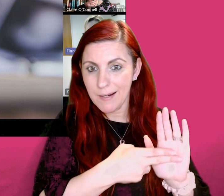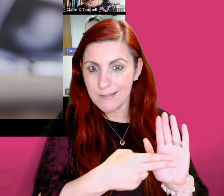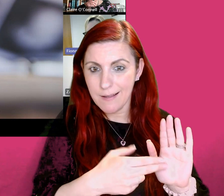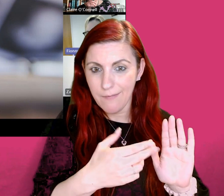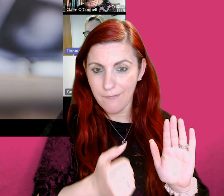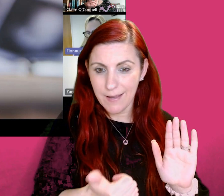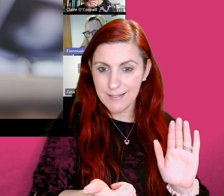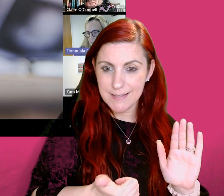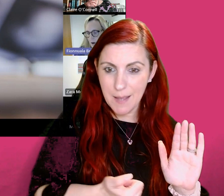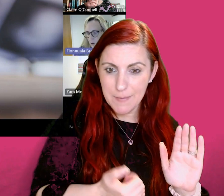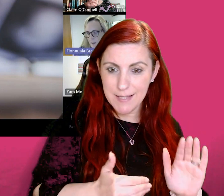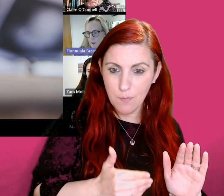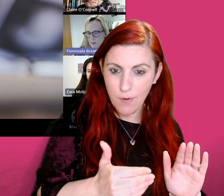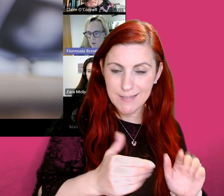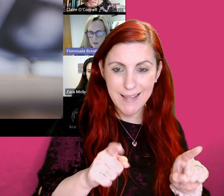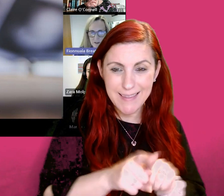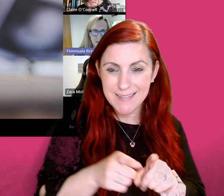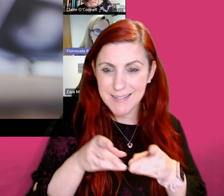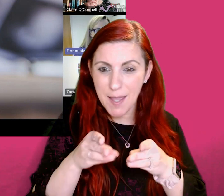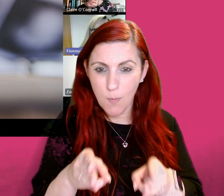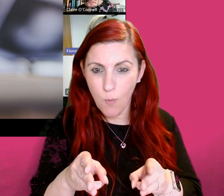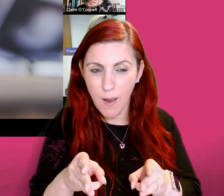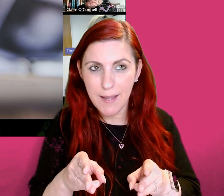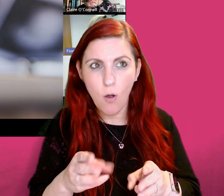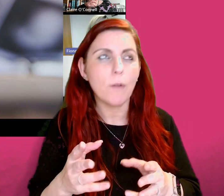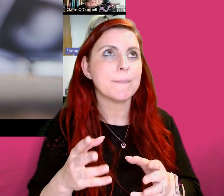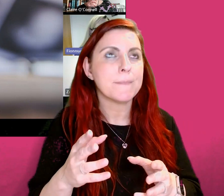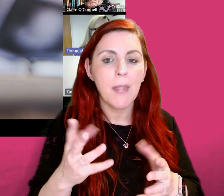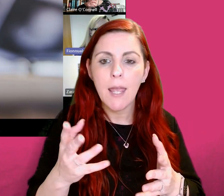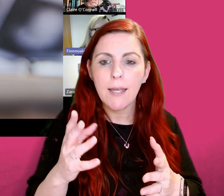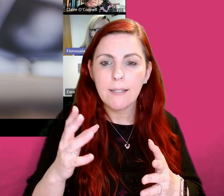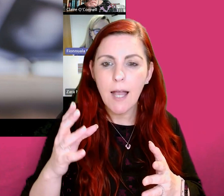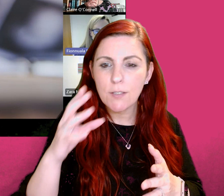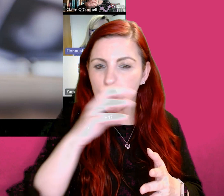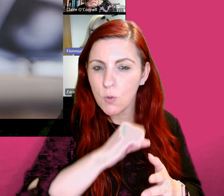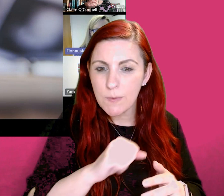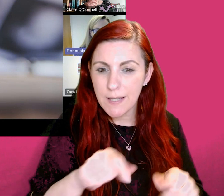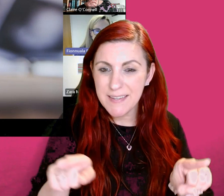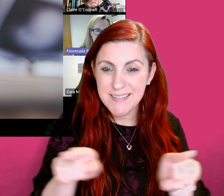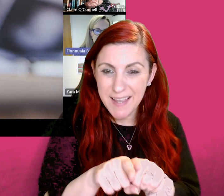in the same way that or be considered in the same breath as women with type 1 or type two diabetes